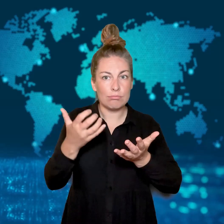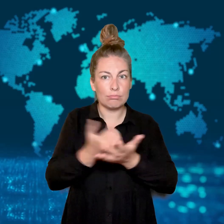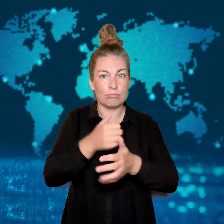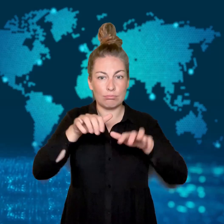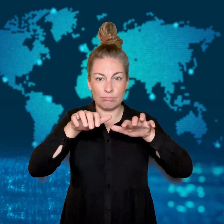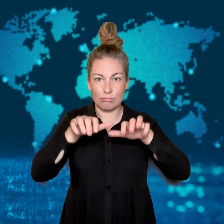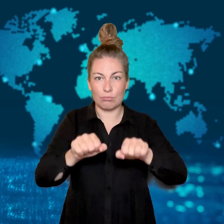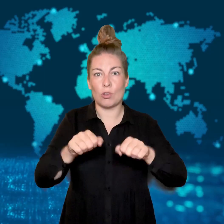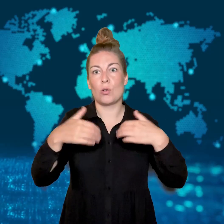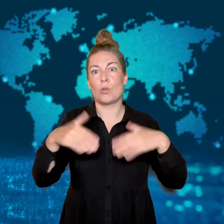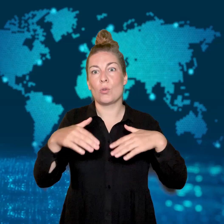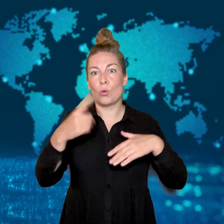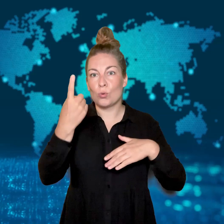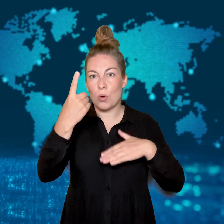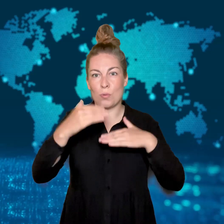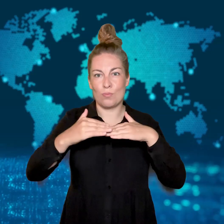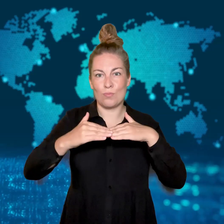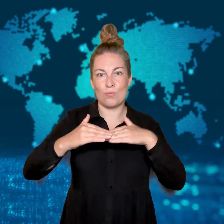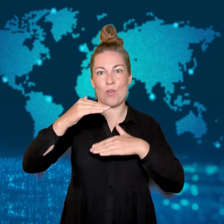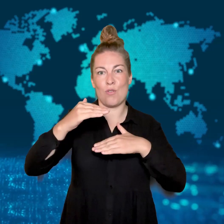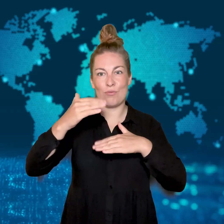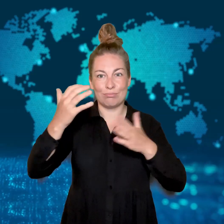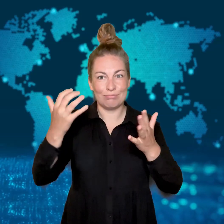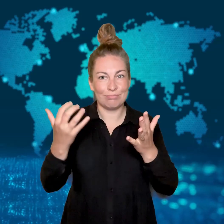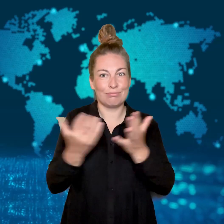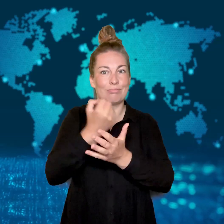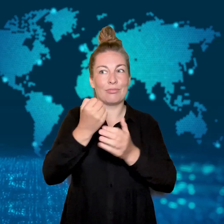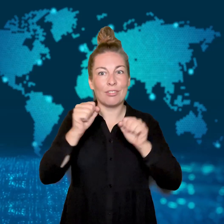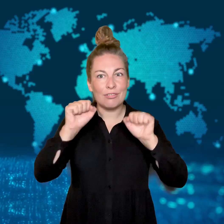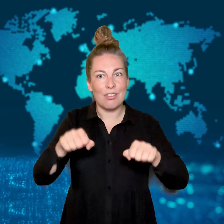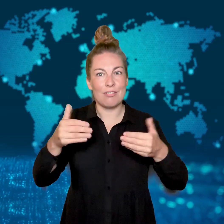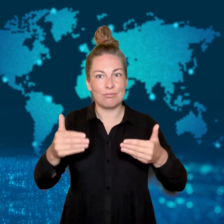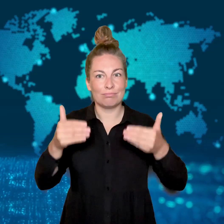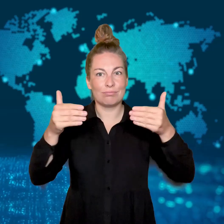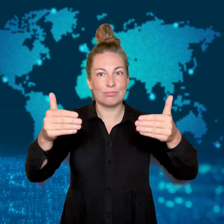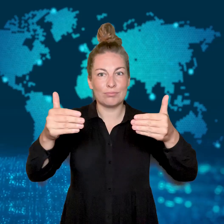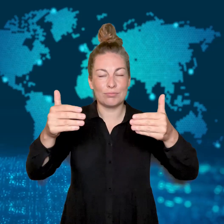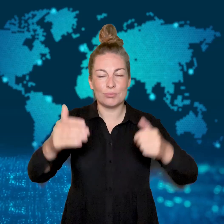Capturing that town would mean another encouraging "win" for the counteroffensive.